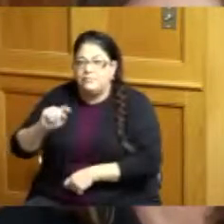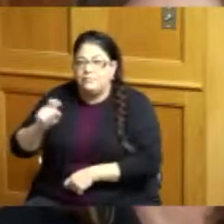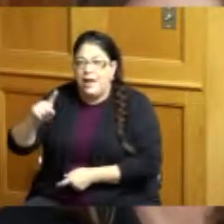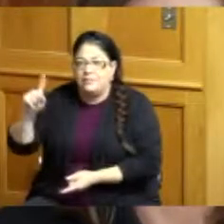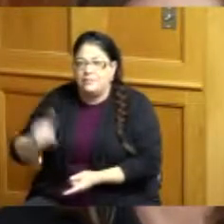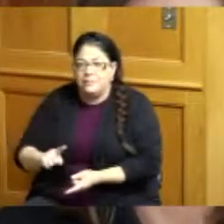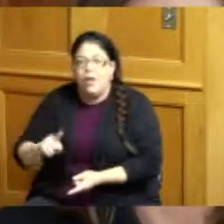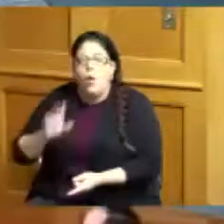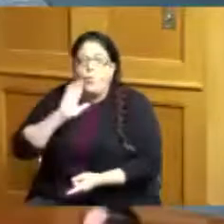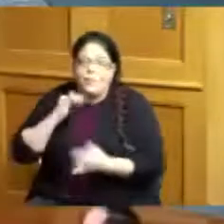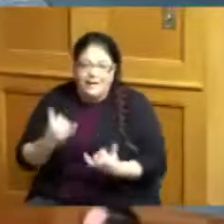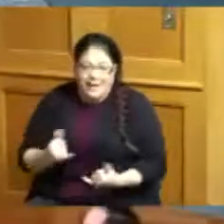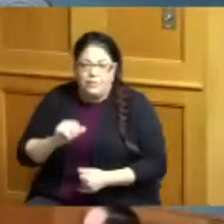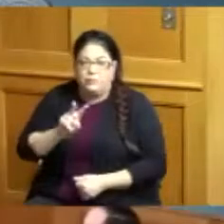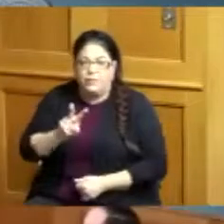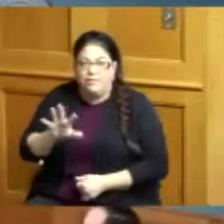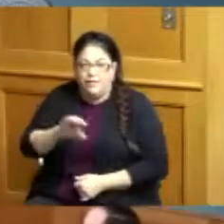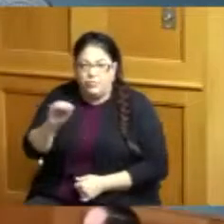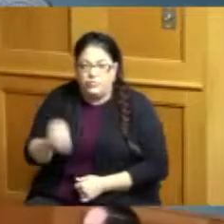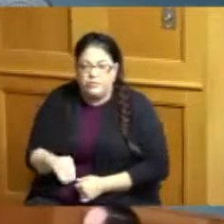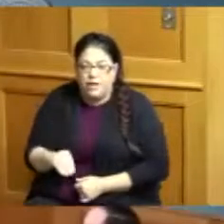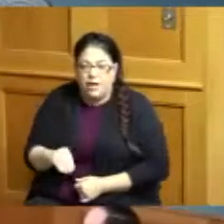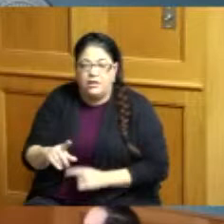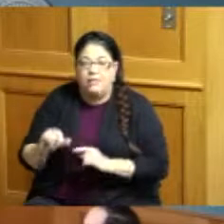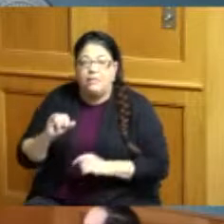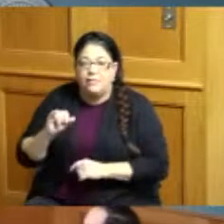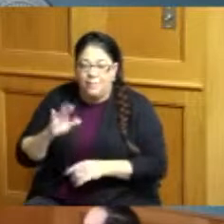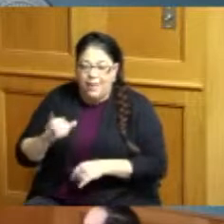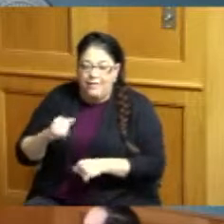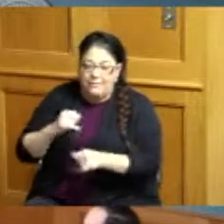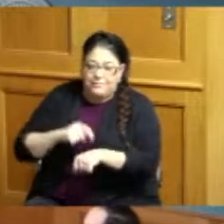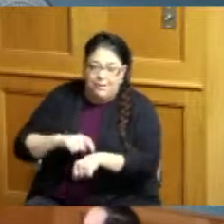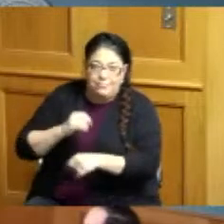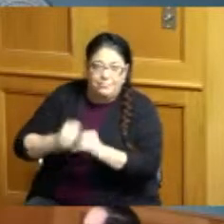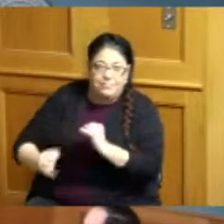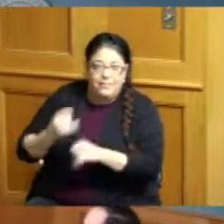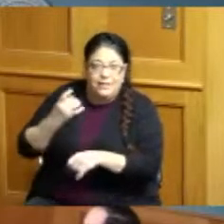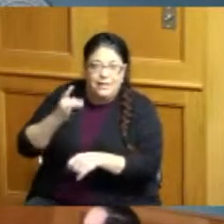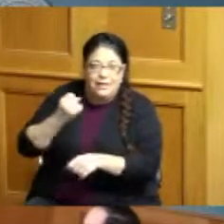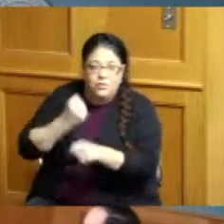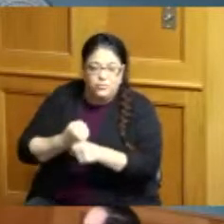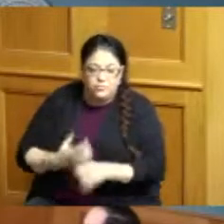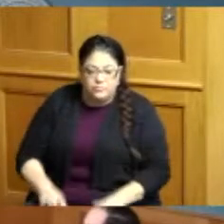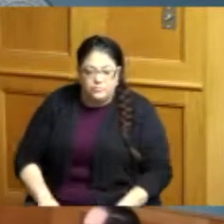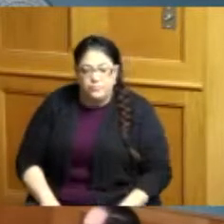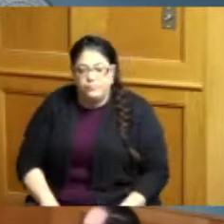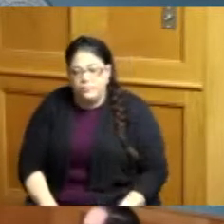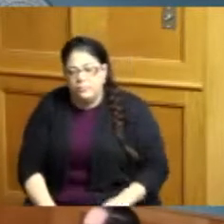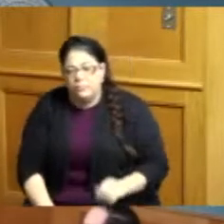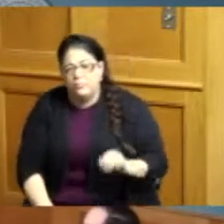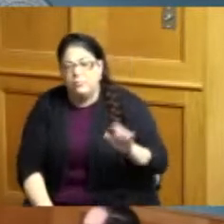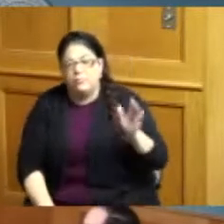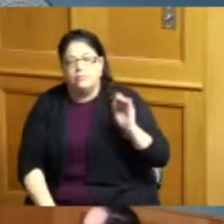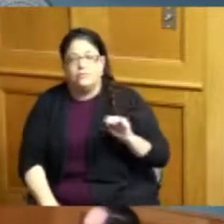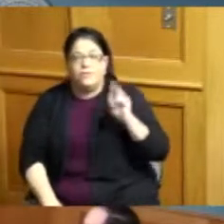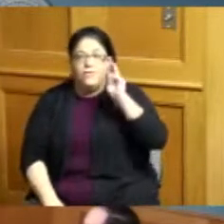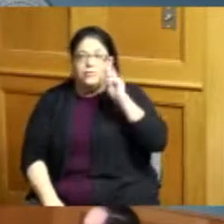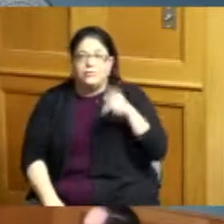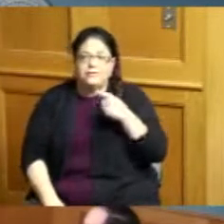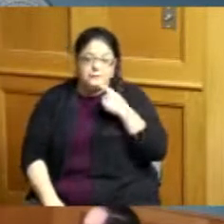that is correct thank you Commissioner Driehaus for working on this because I was ready to say you